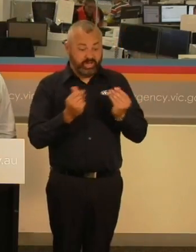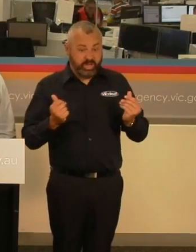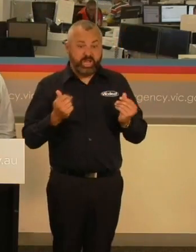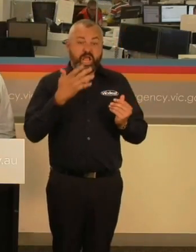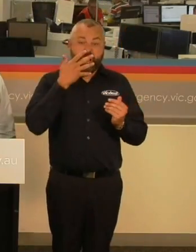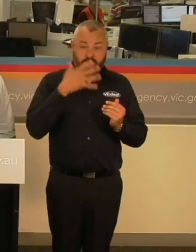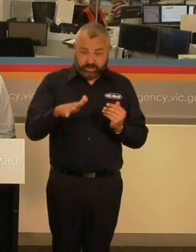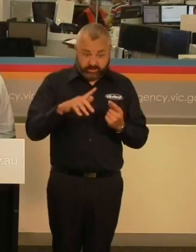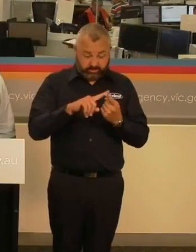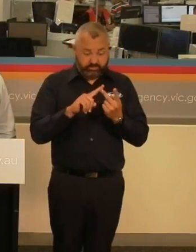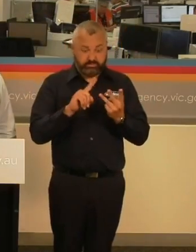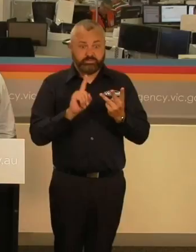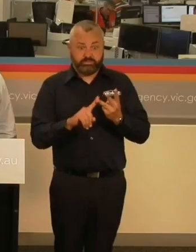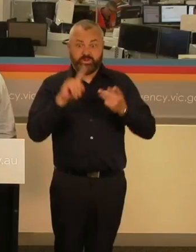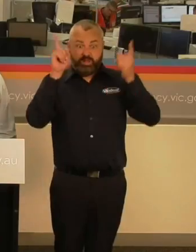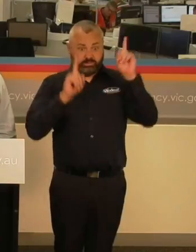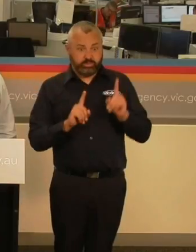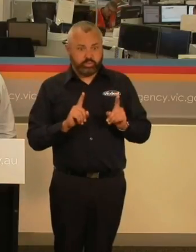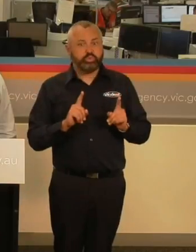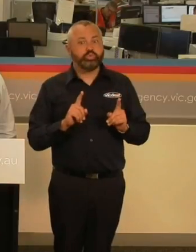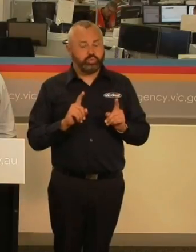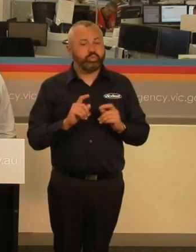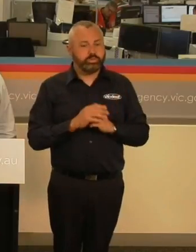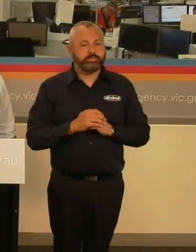the change isn't really going to be helping things much in the north so more